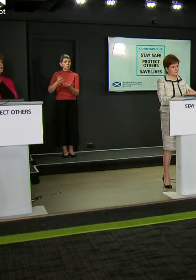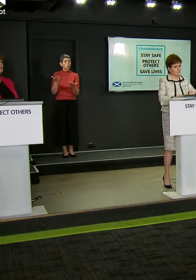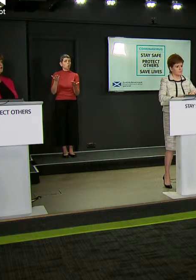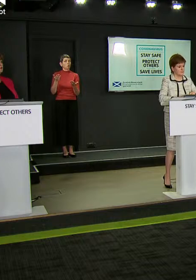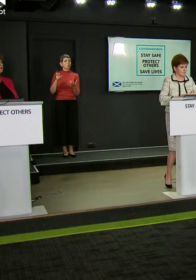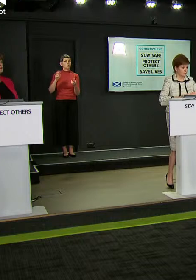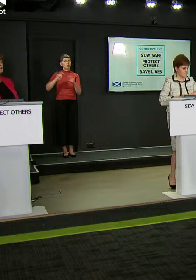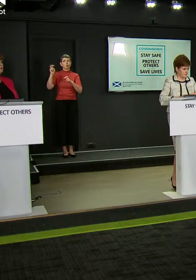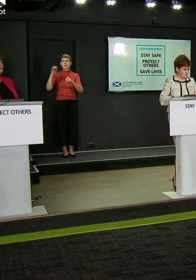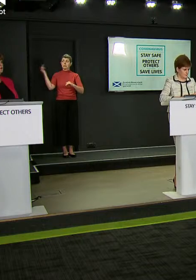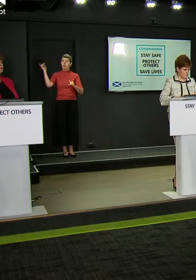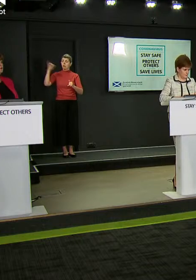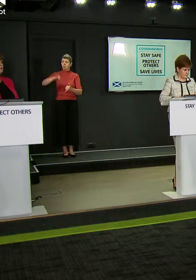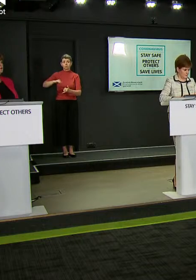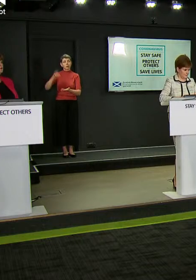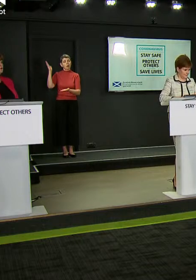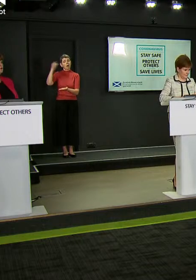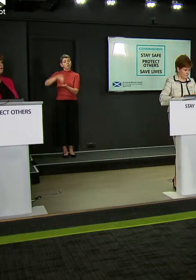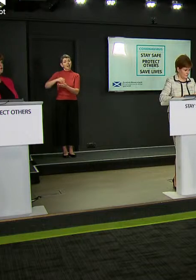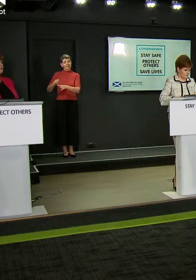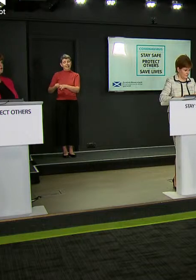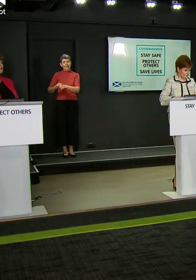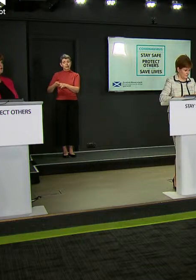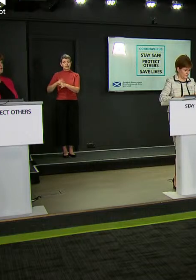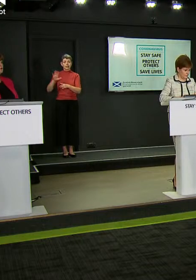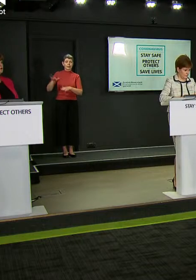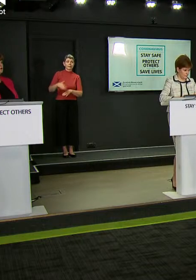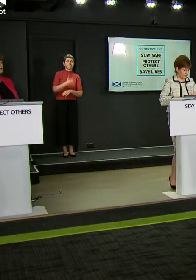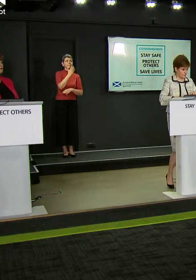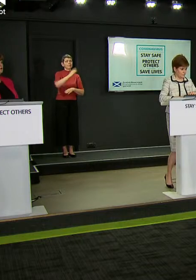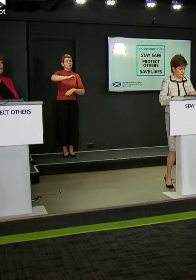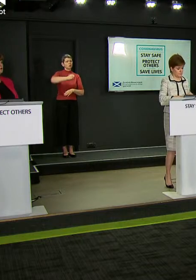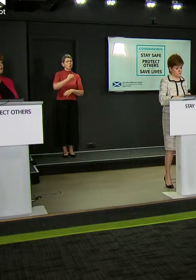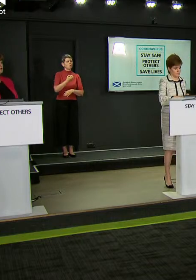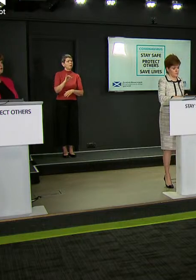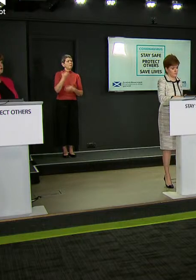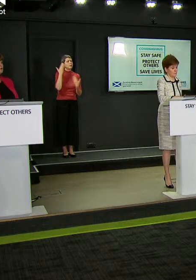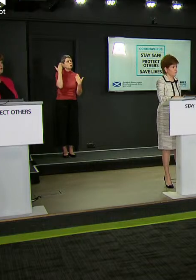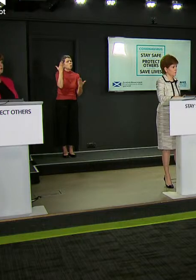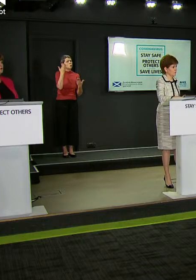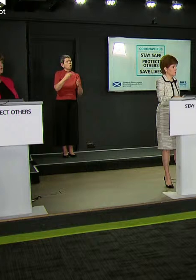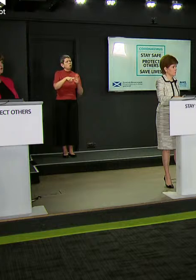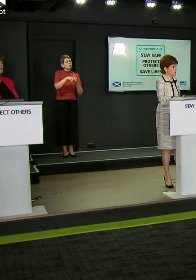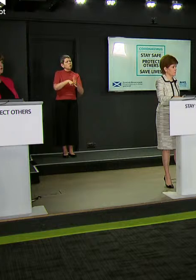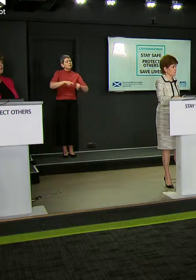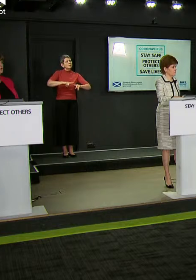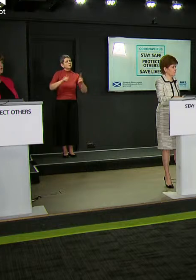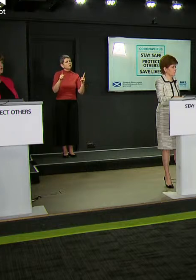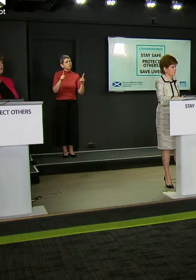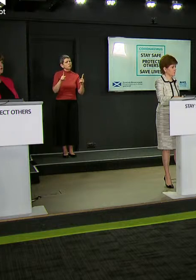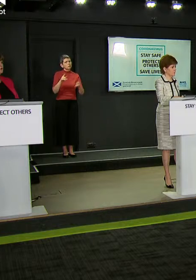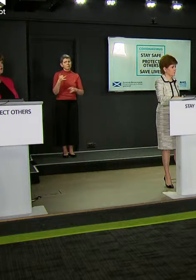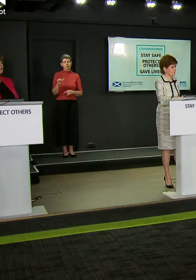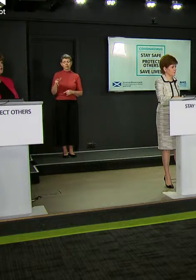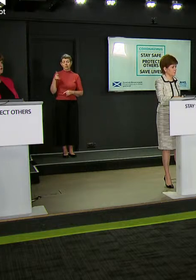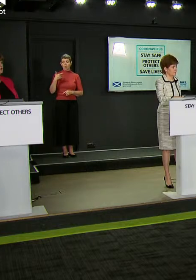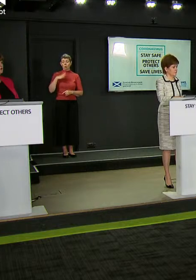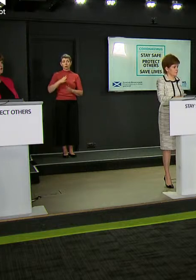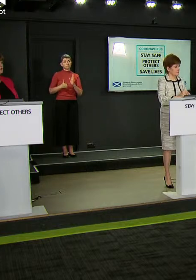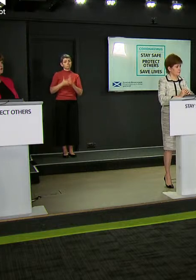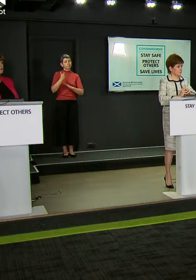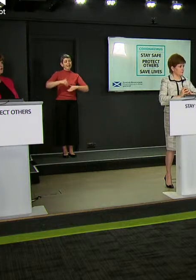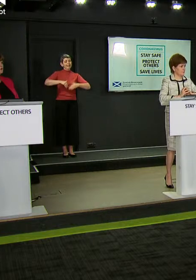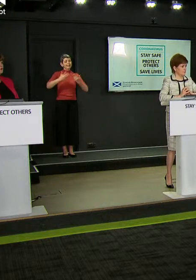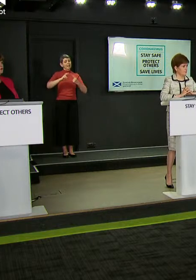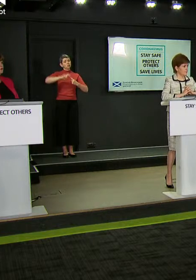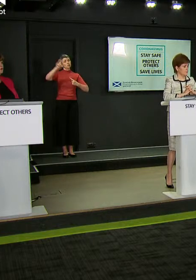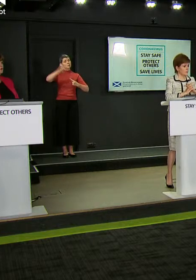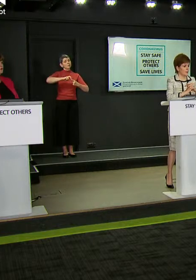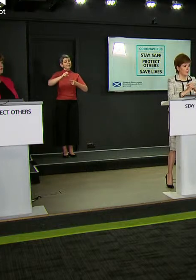know, if they wanted to come to Edinburgh for a day out, for example, that that wouldn't